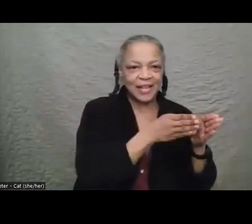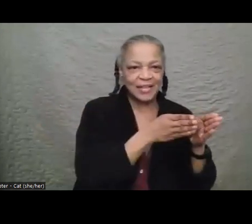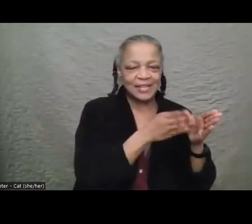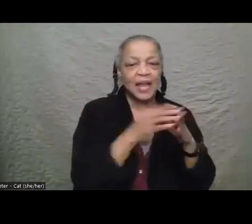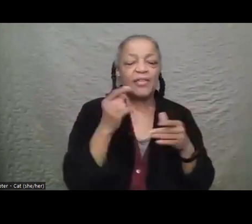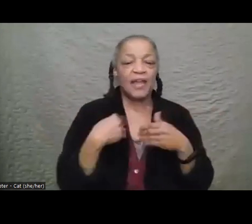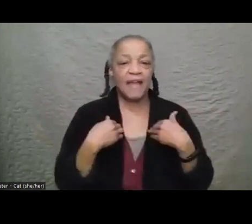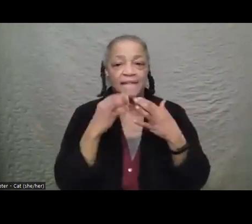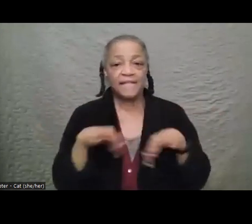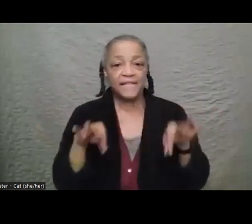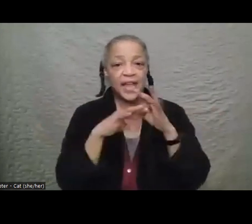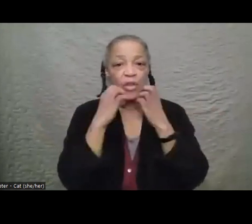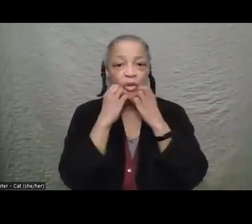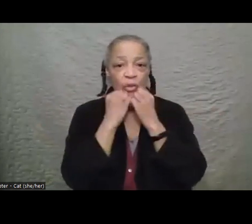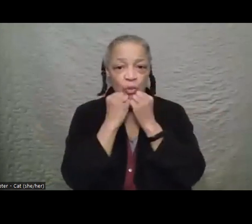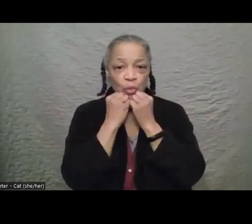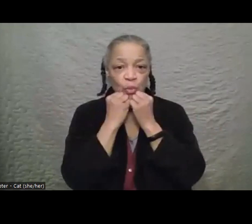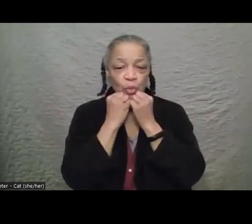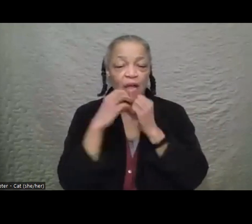Let's put valued at the top of that.